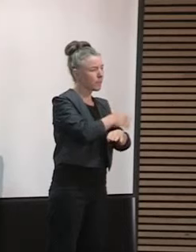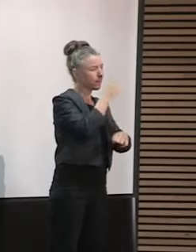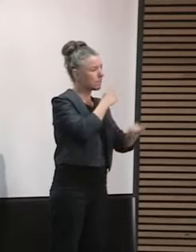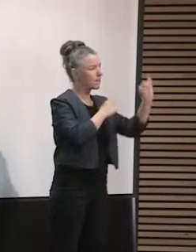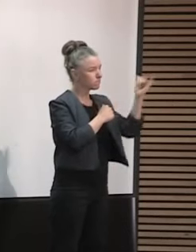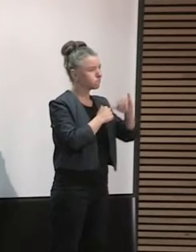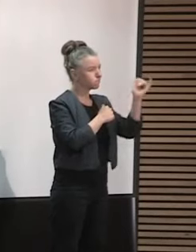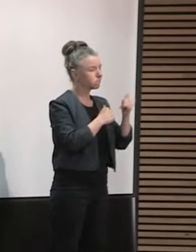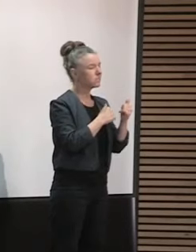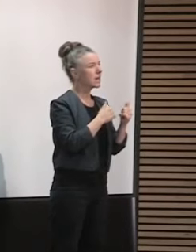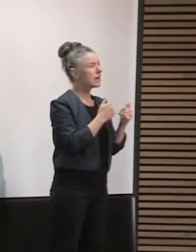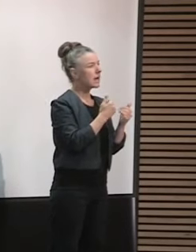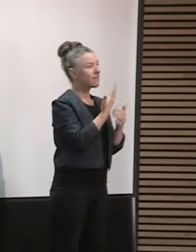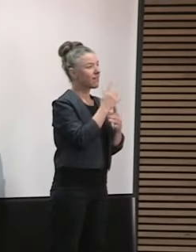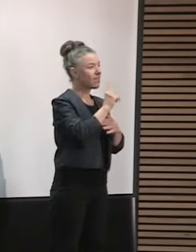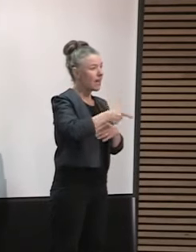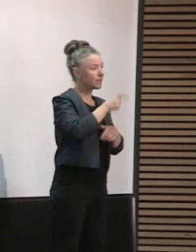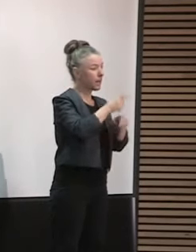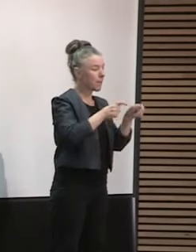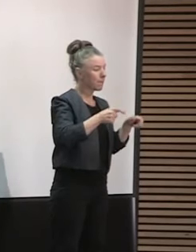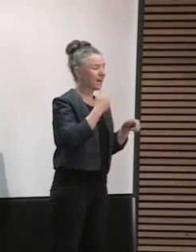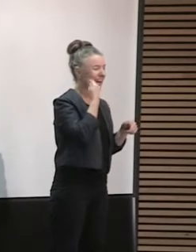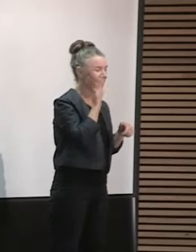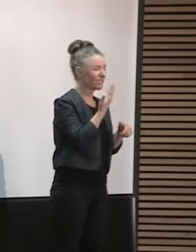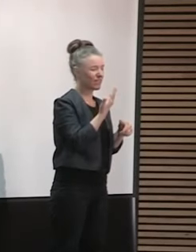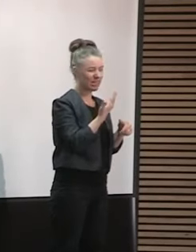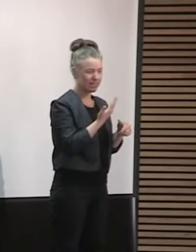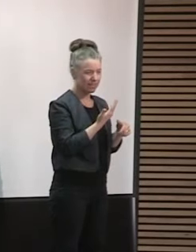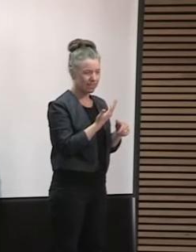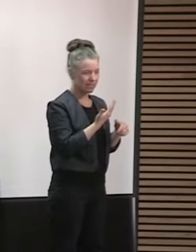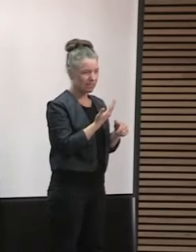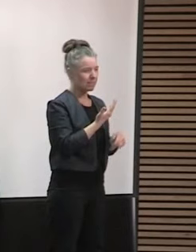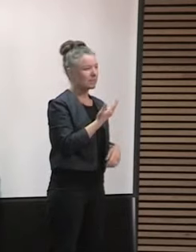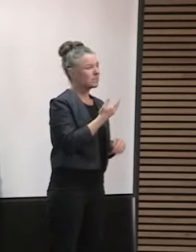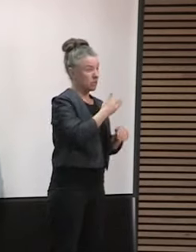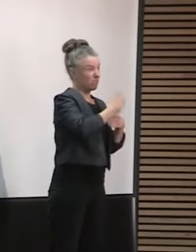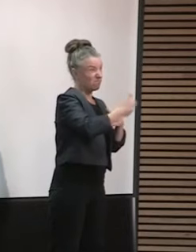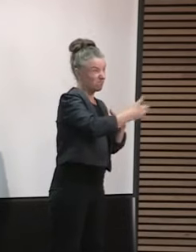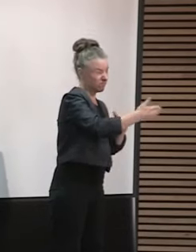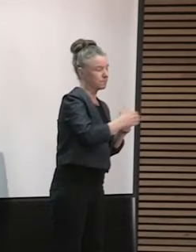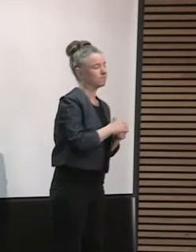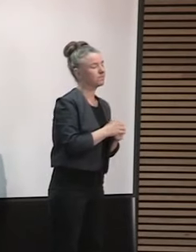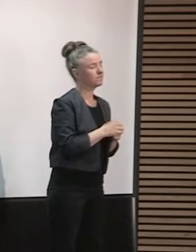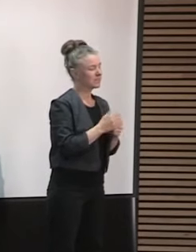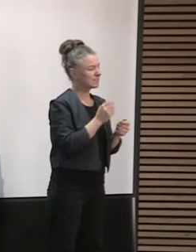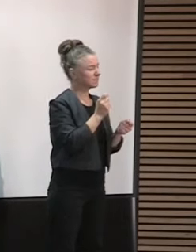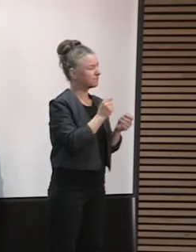testing at general practice. I should also say that we were